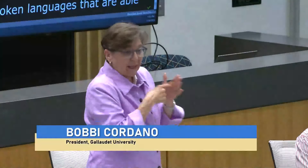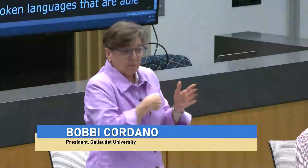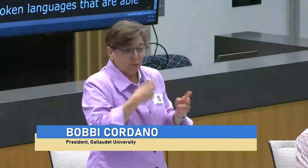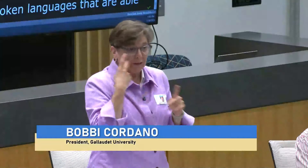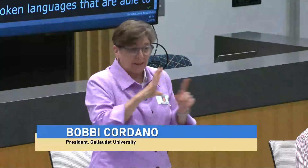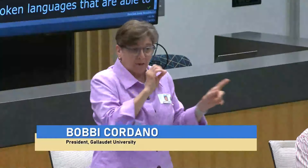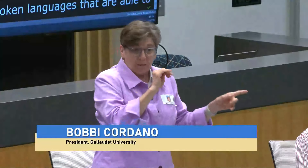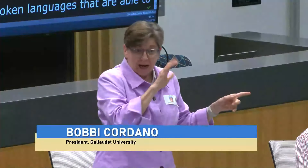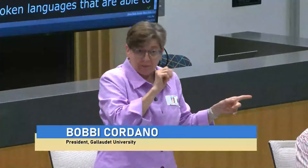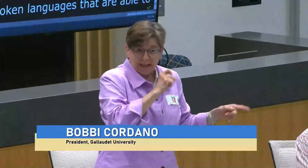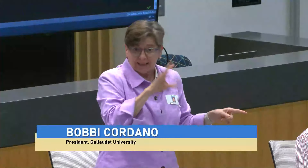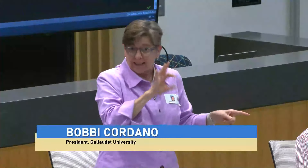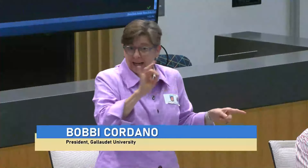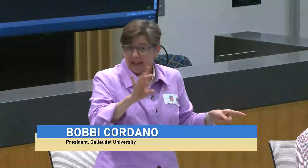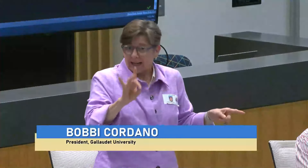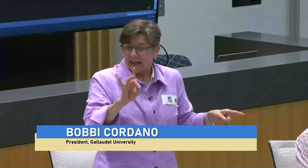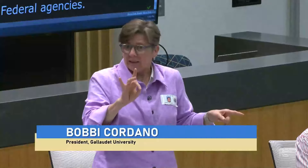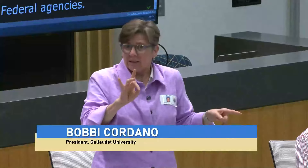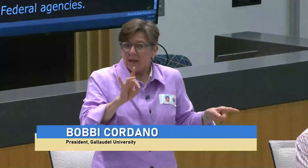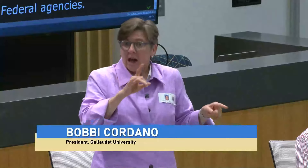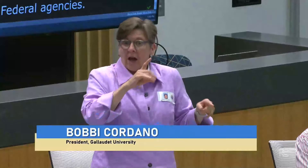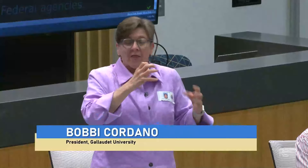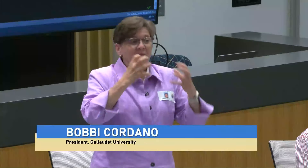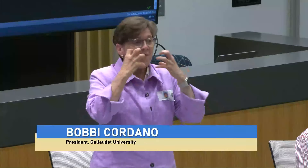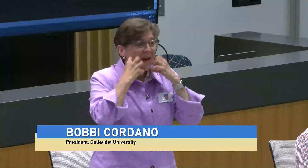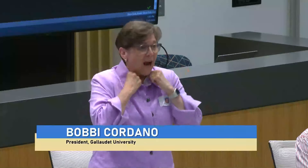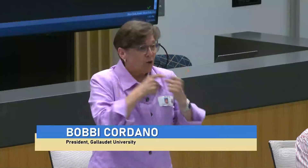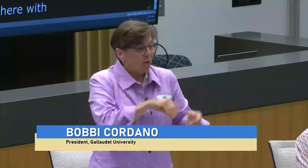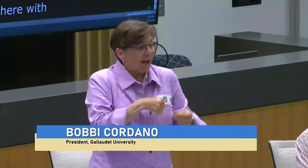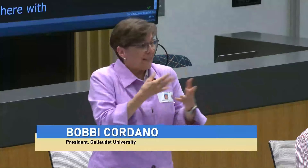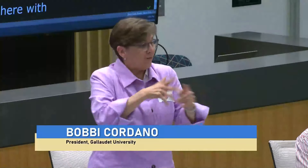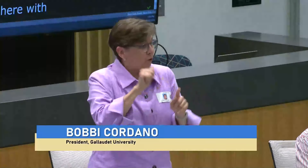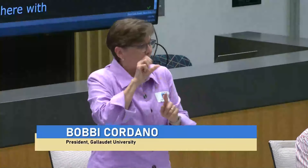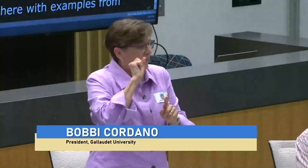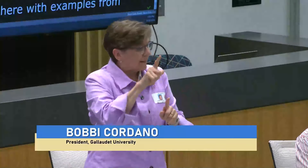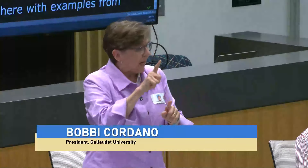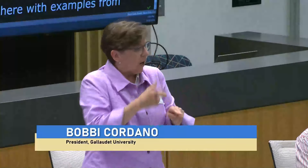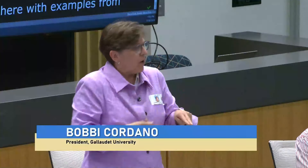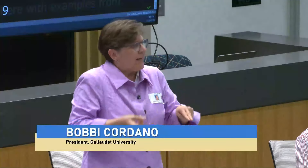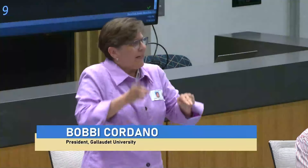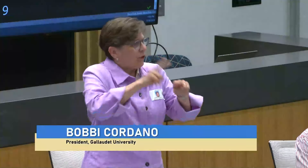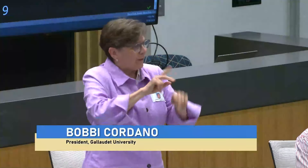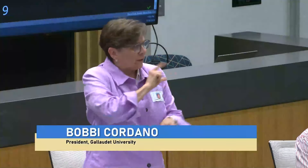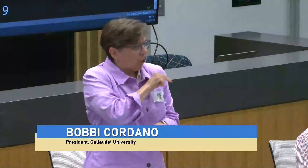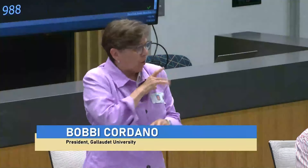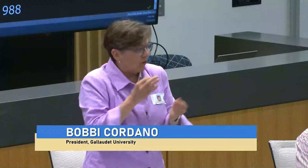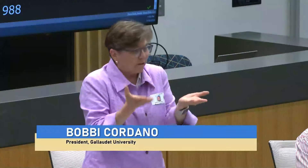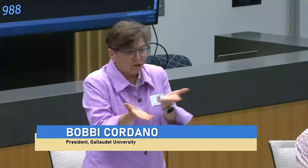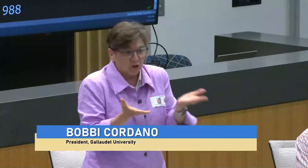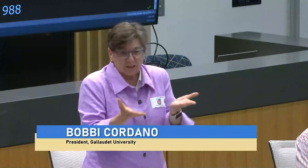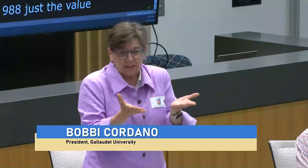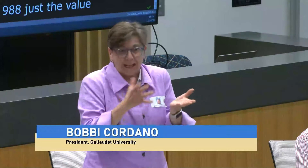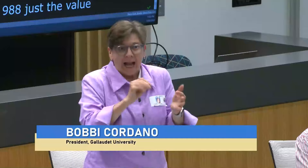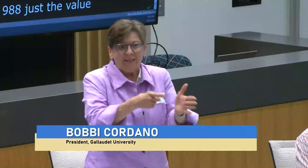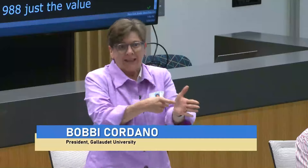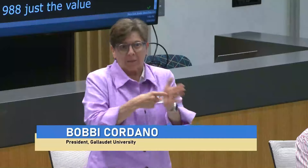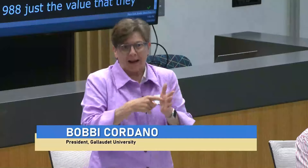AND AMERICAN SIGN LANGUAGE DOES NOT RECEIVE THE SAME QUALITY IN TERMS OF EQUITY WITH OTHER SPOKEN LANGUAGES THAT ARE ABLE TO ACCESS